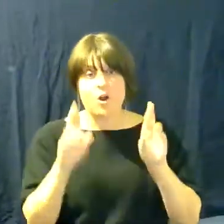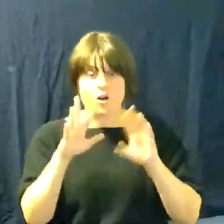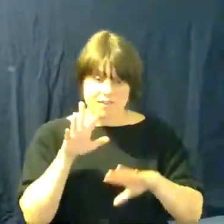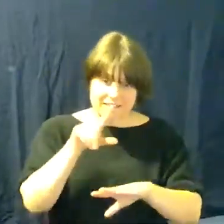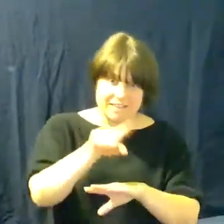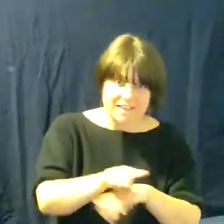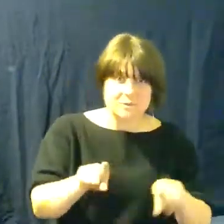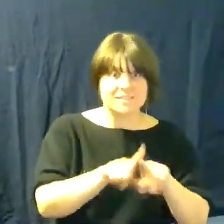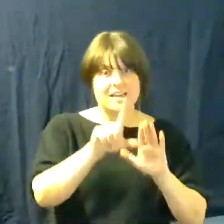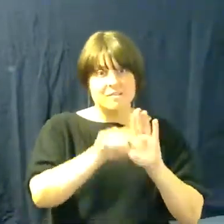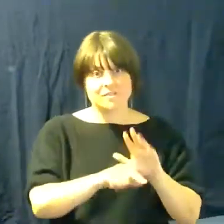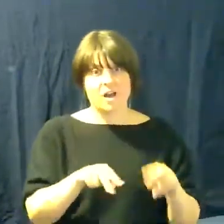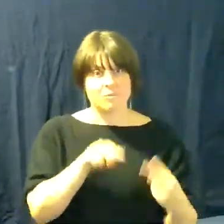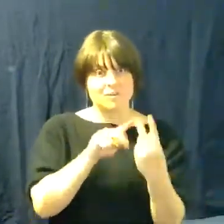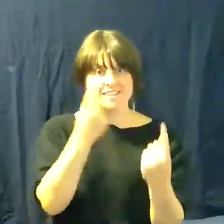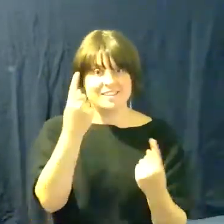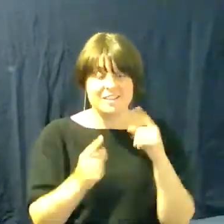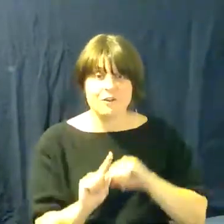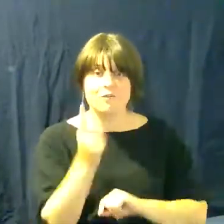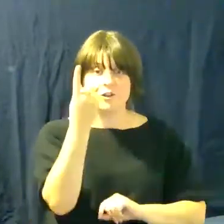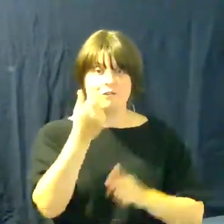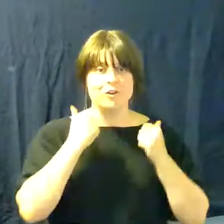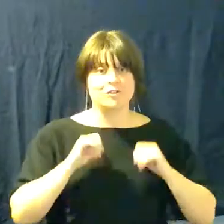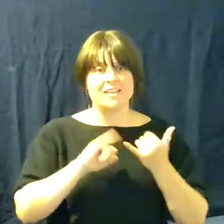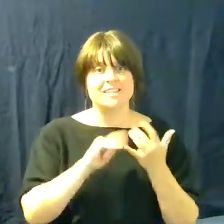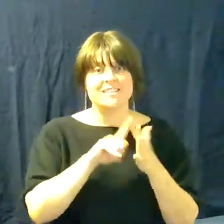Okay. Na Thanks for making the time and hopefully